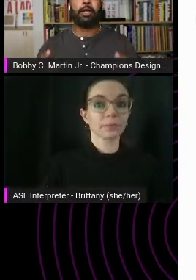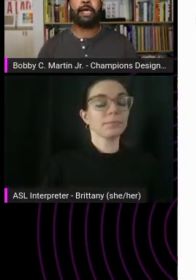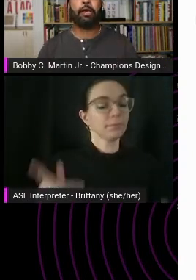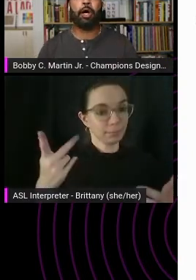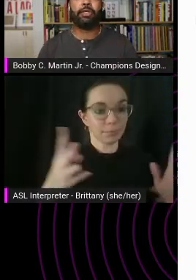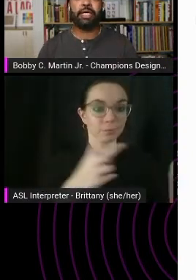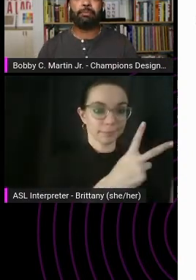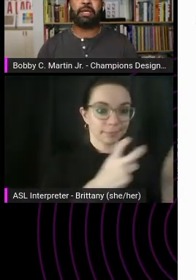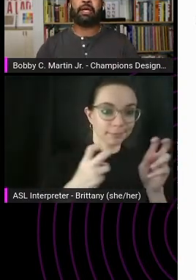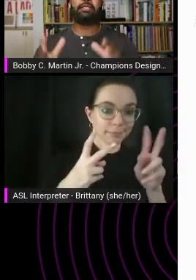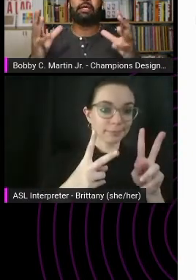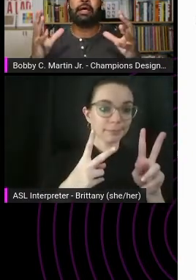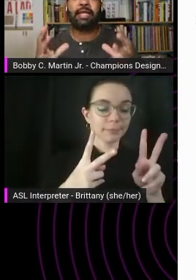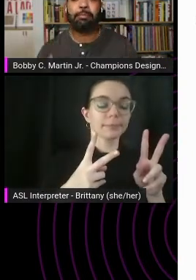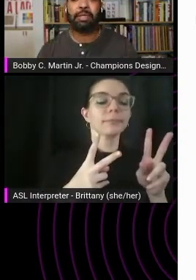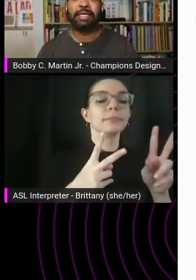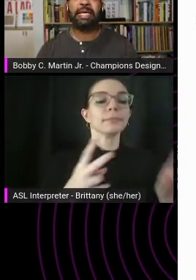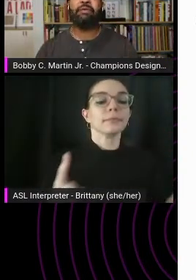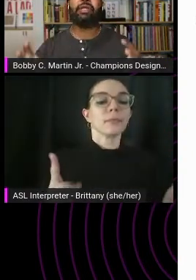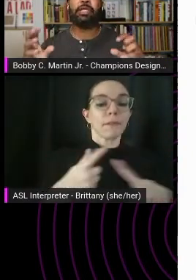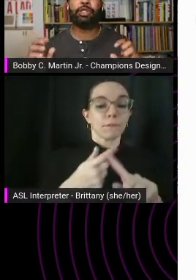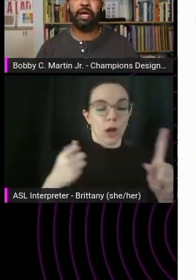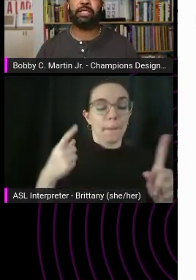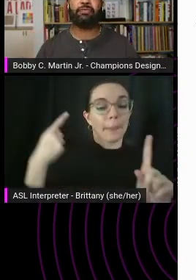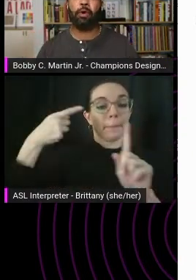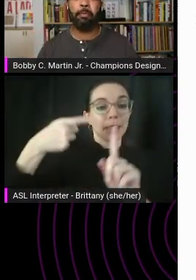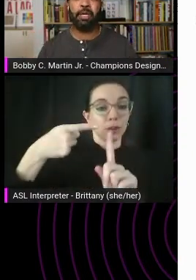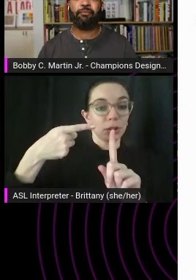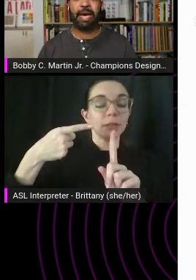Carnegie Hall does it because they believe in the transformative